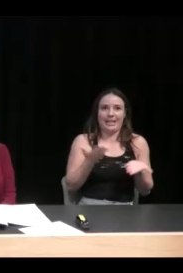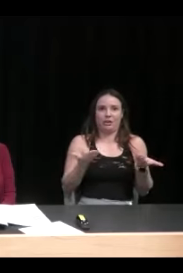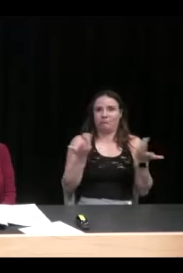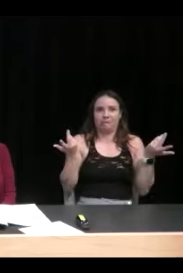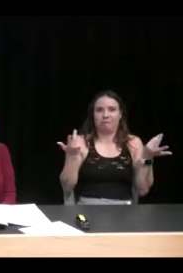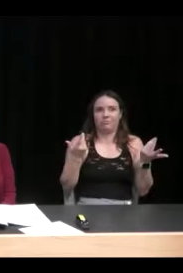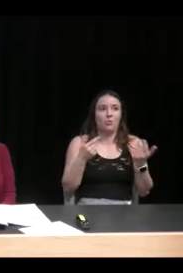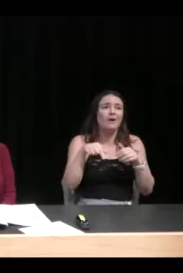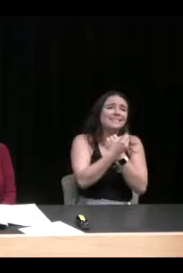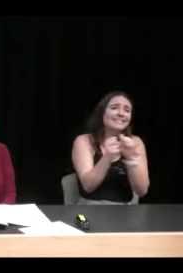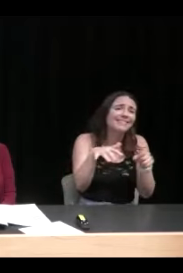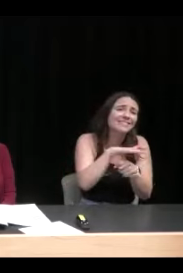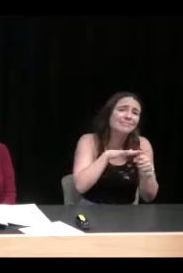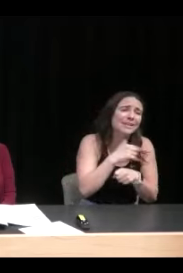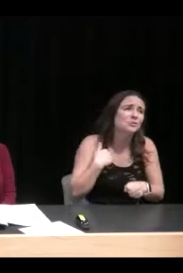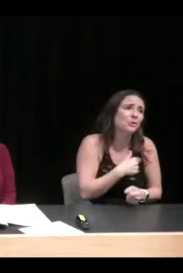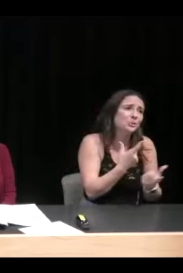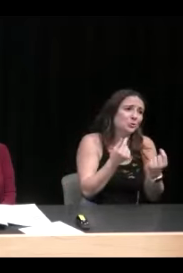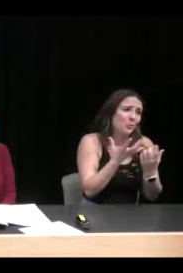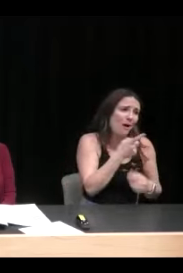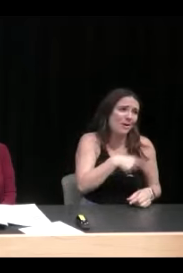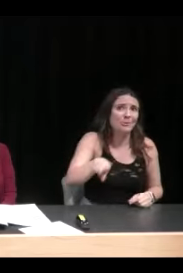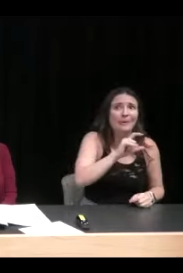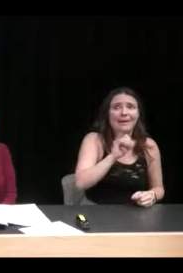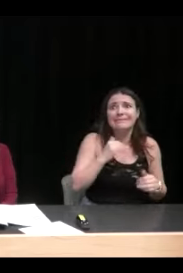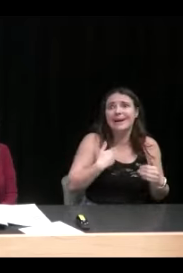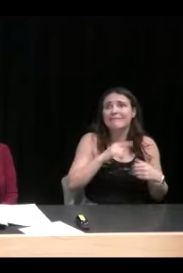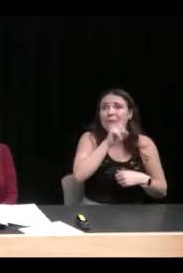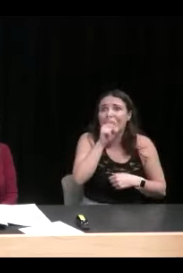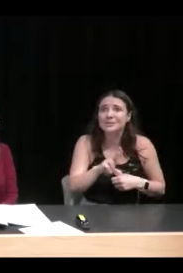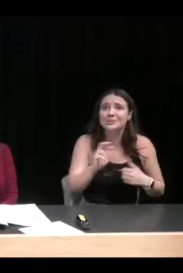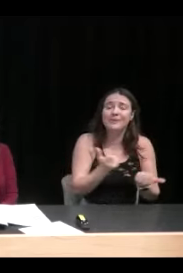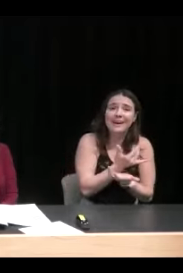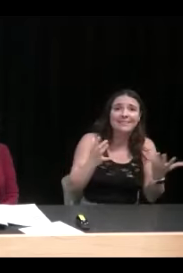will answer any questions that you have this is a safe place we do want you to feel like if you